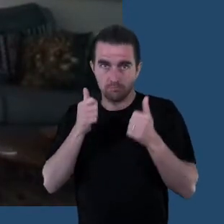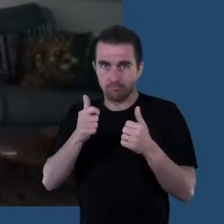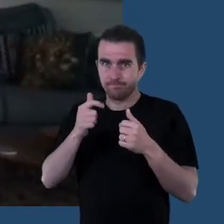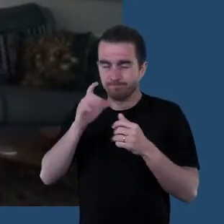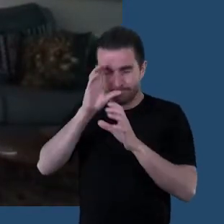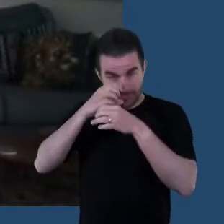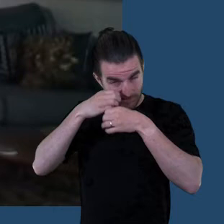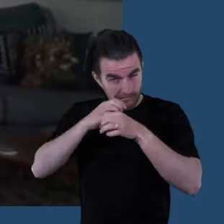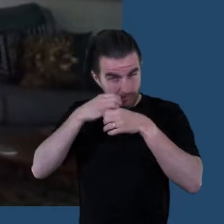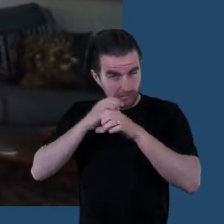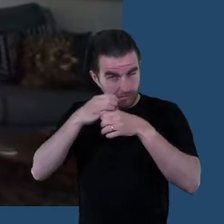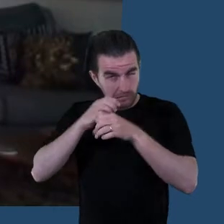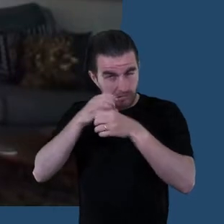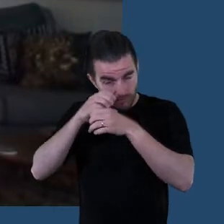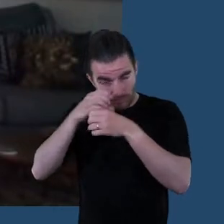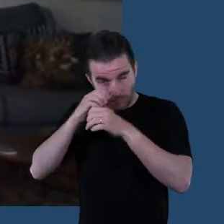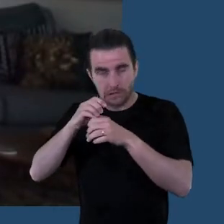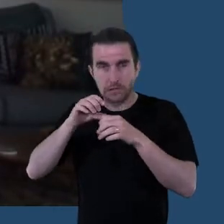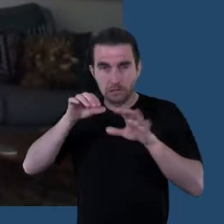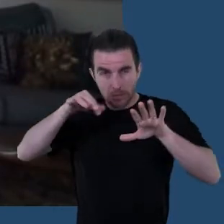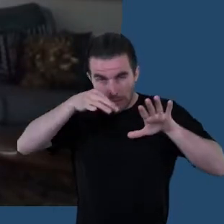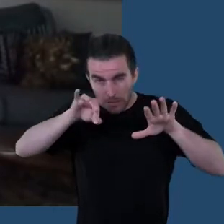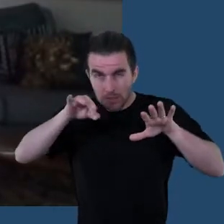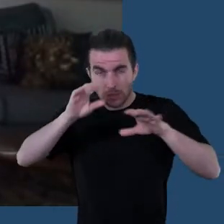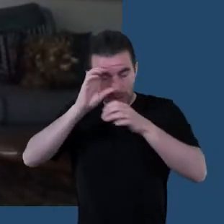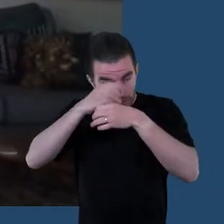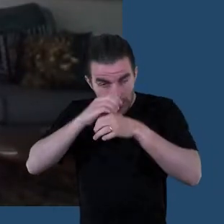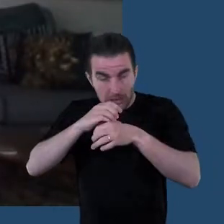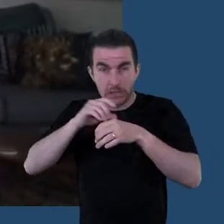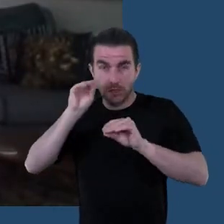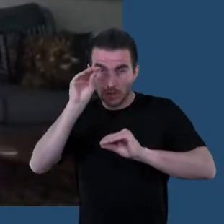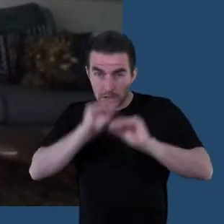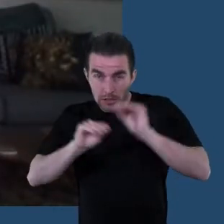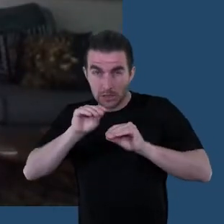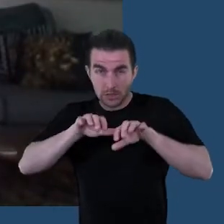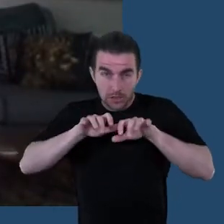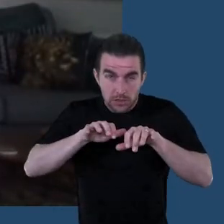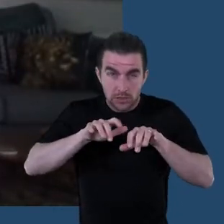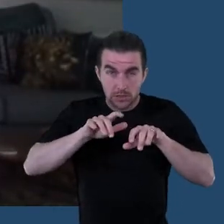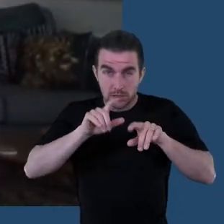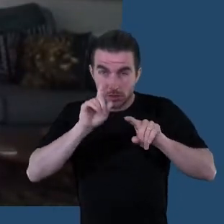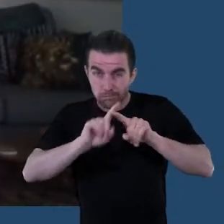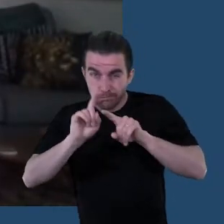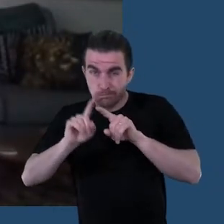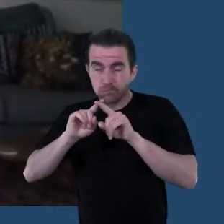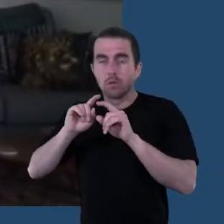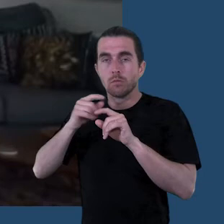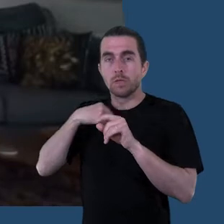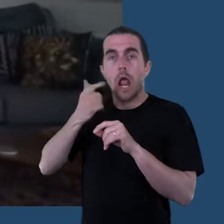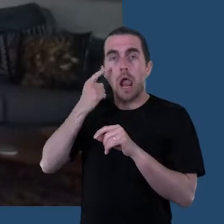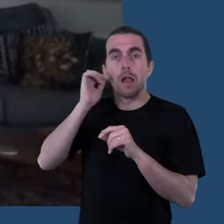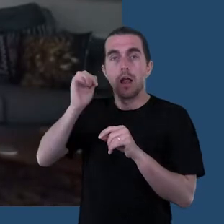and we worked with a laboratory and colleagues outside the museum, take, we took samples from Hope's plates of baleen